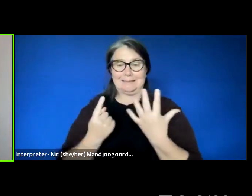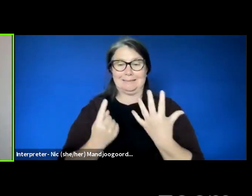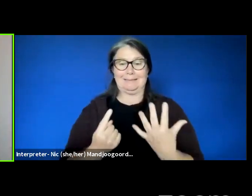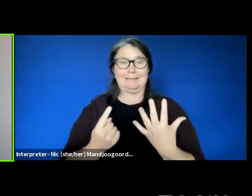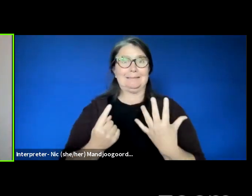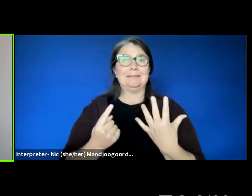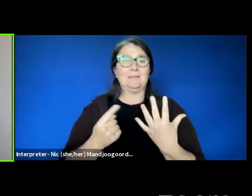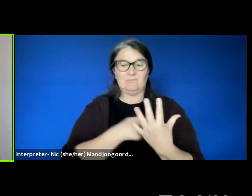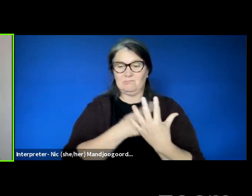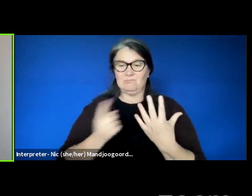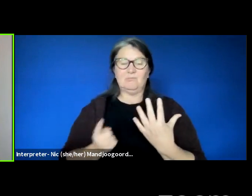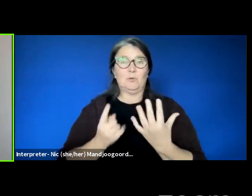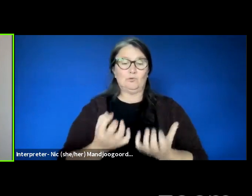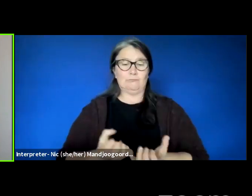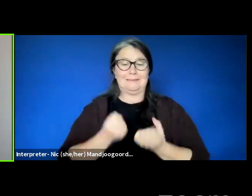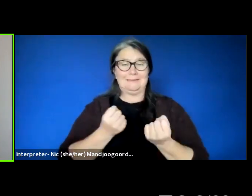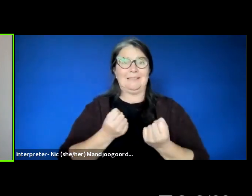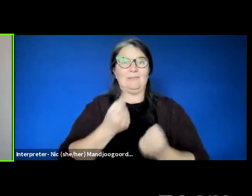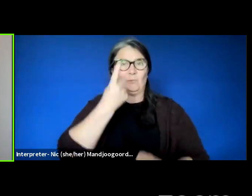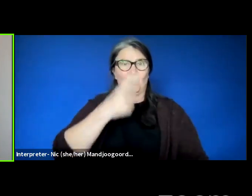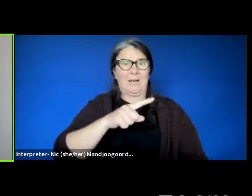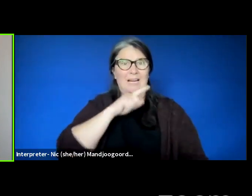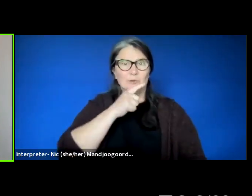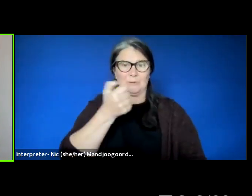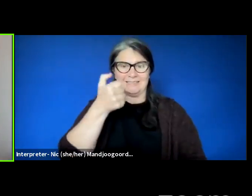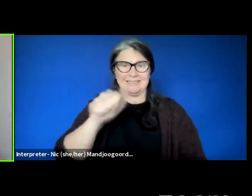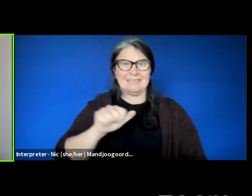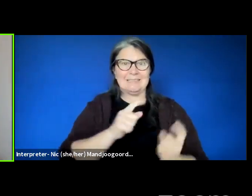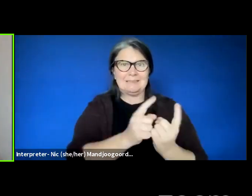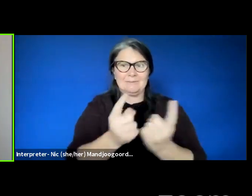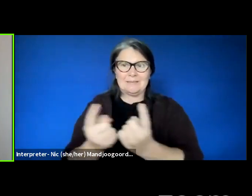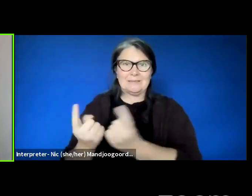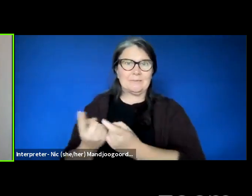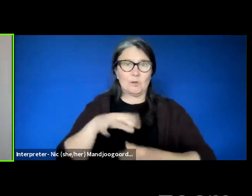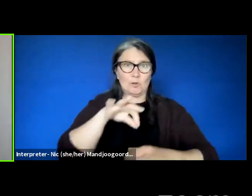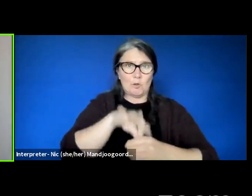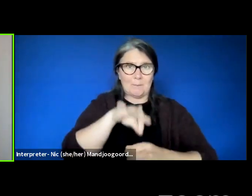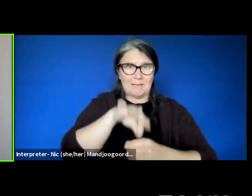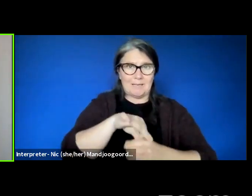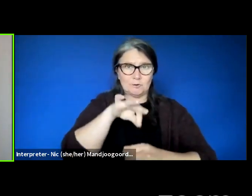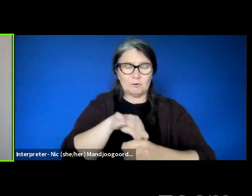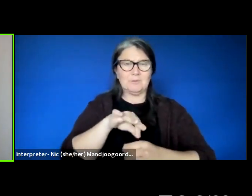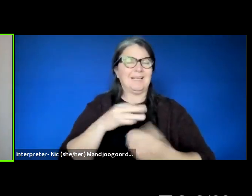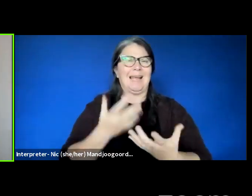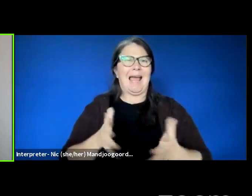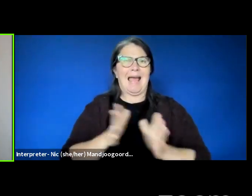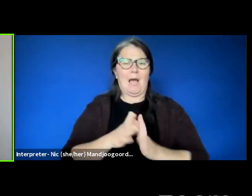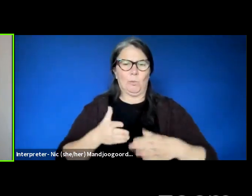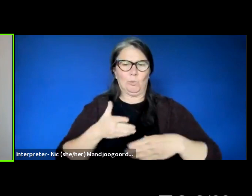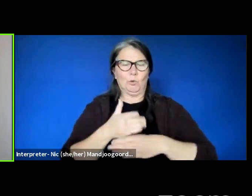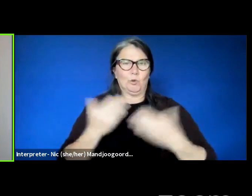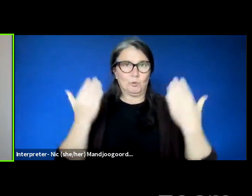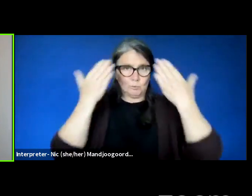that this year they received over 160 nominations over 160 nominations and amazing and. of our community. tonight Tonight's proceedings are going